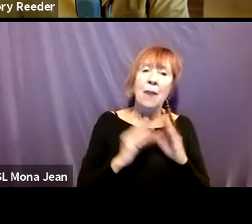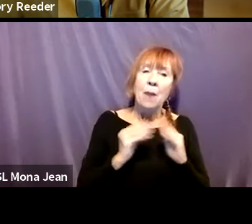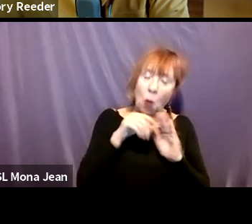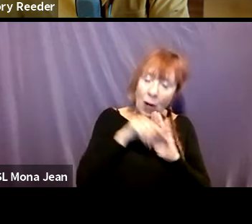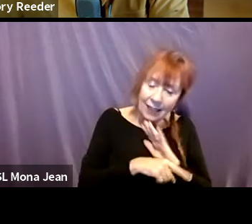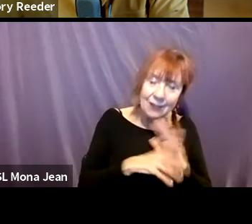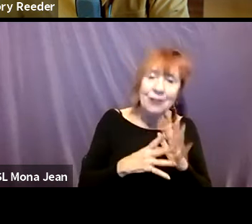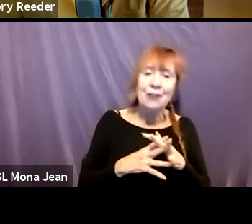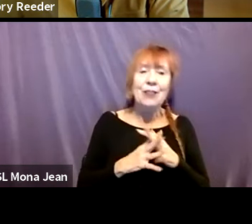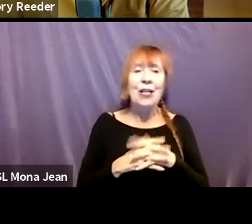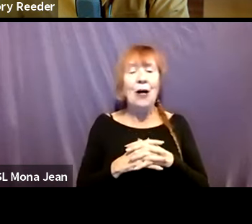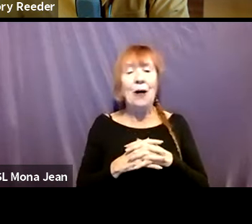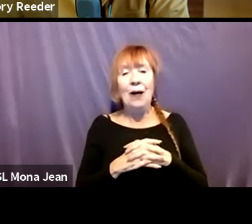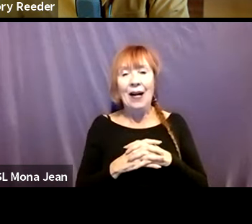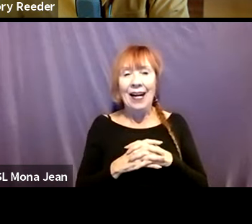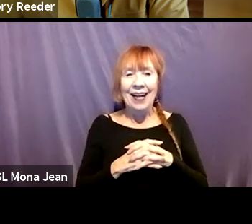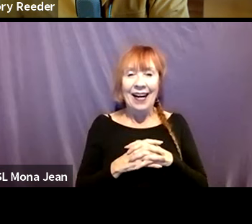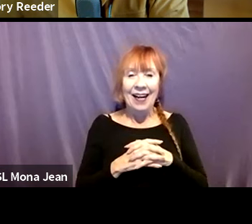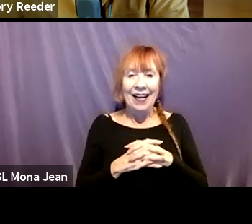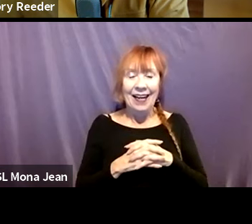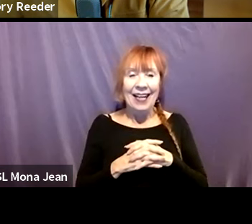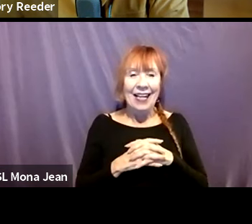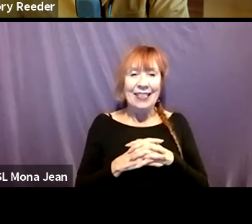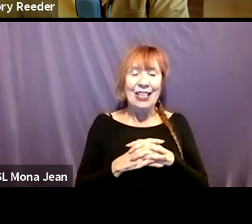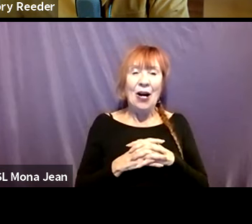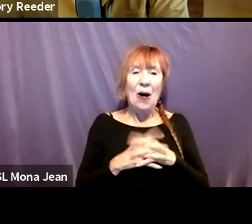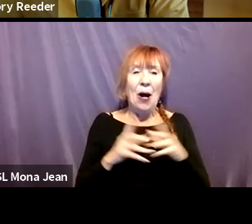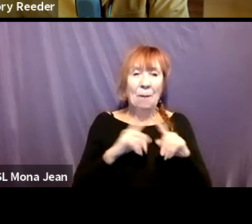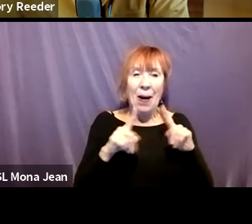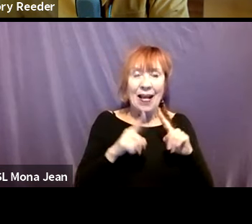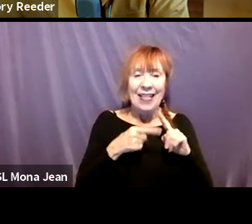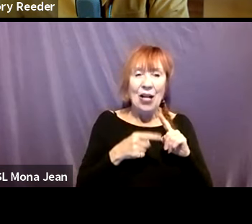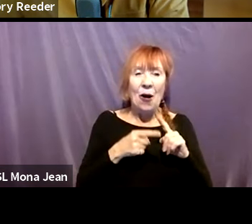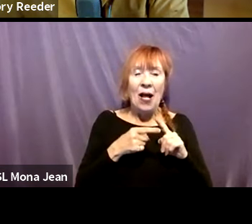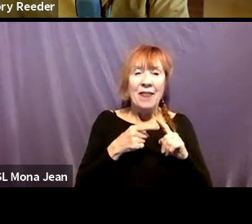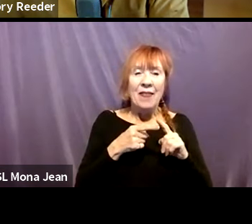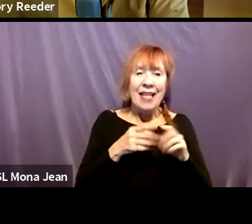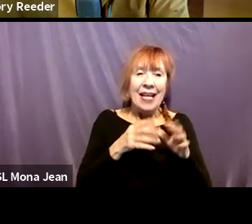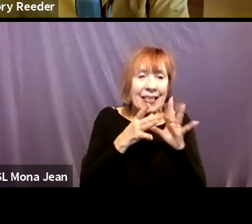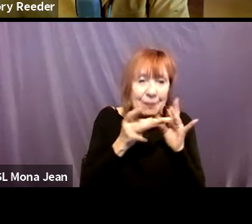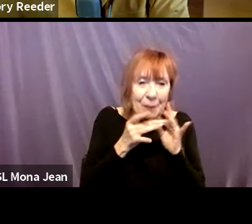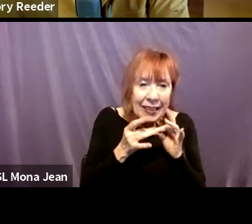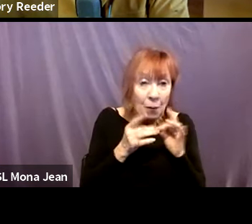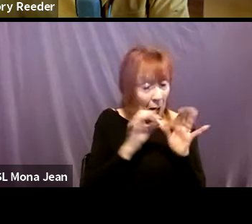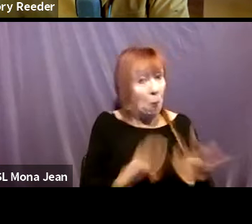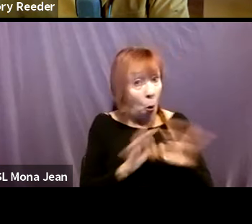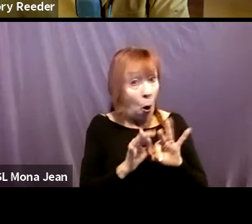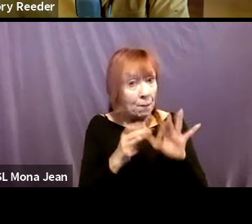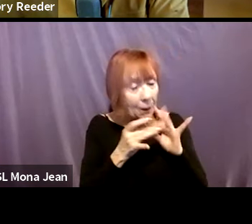will say four sentences, but they're like really impactful sentences. And so it depends on your dynamic,